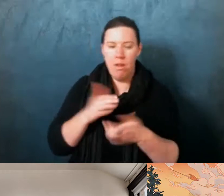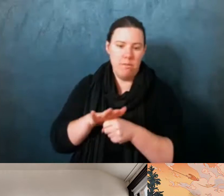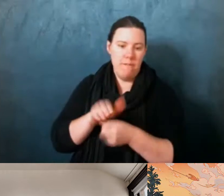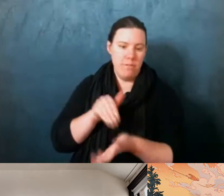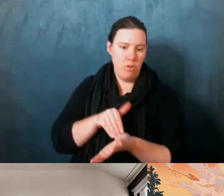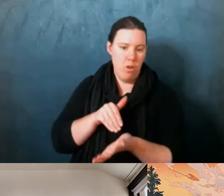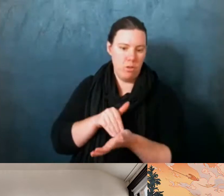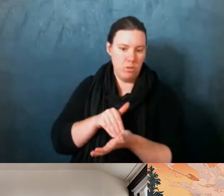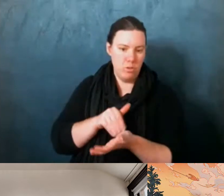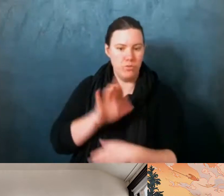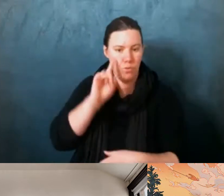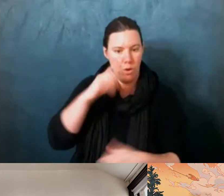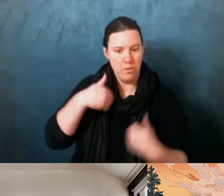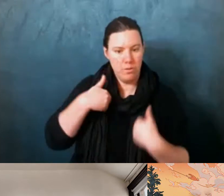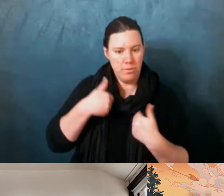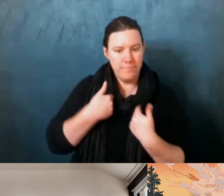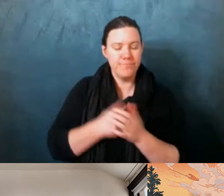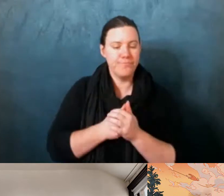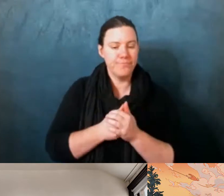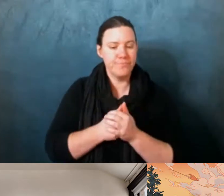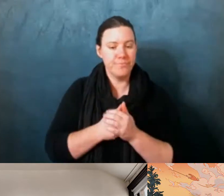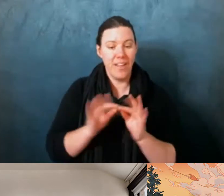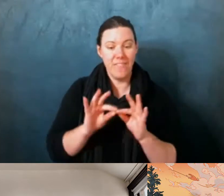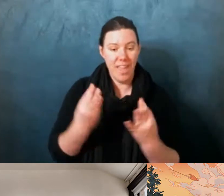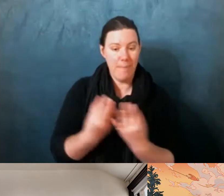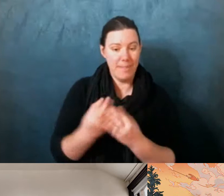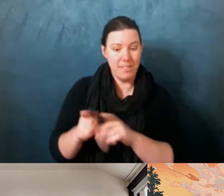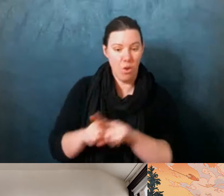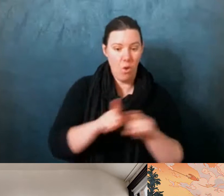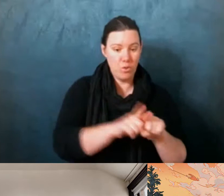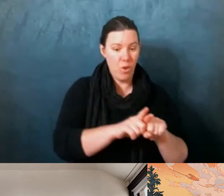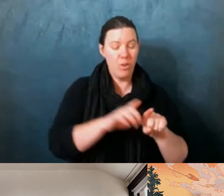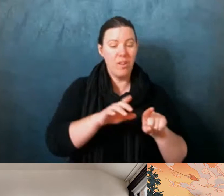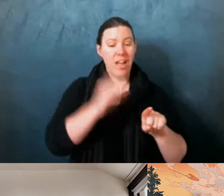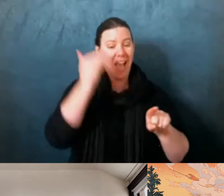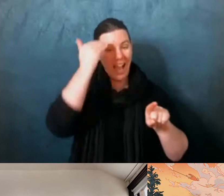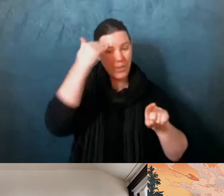I know we're talking about health equity. I'm gonna lump, I'm gonna put mental healthcare under this